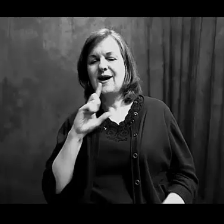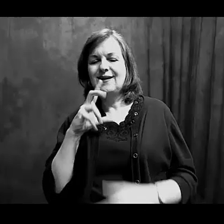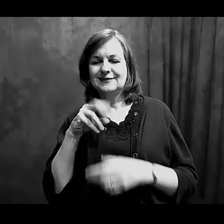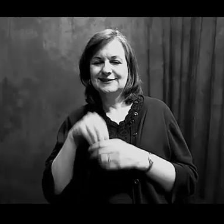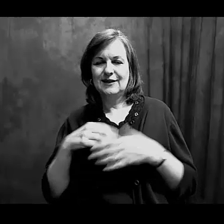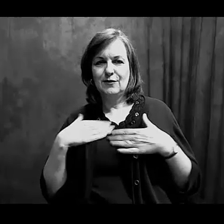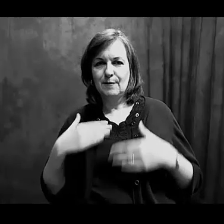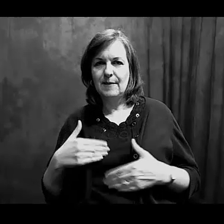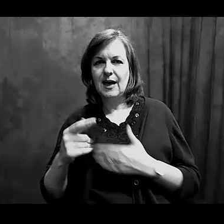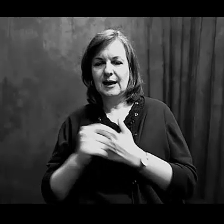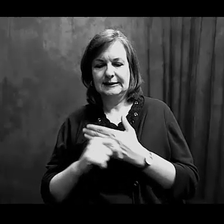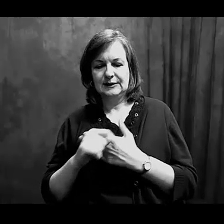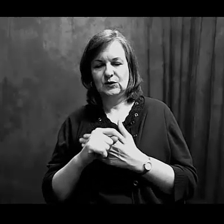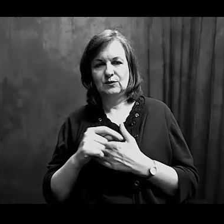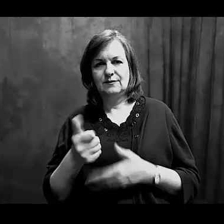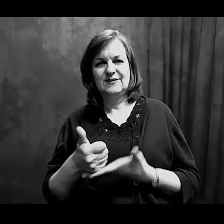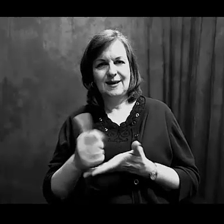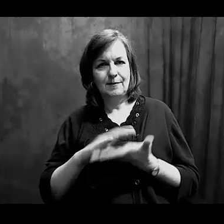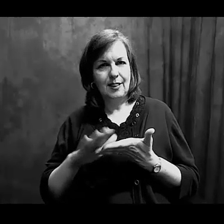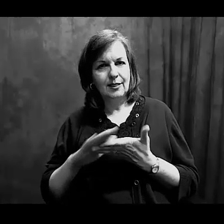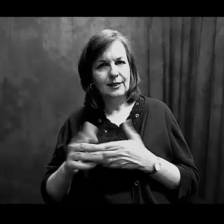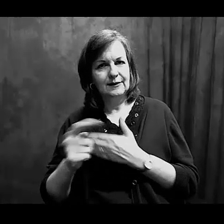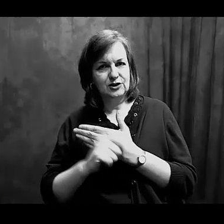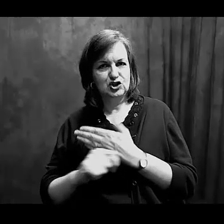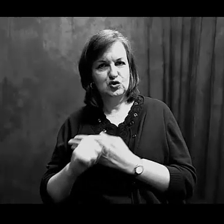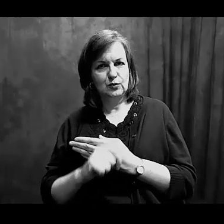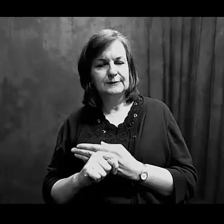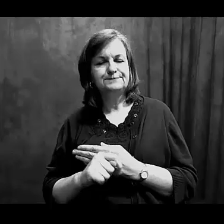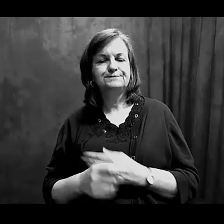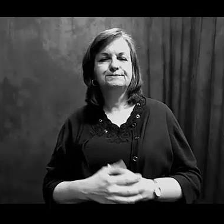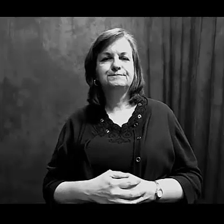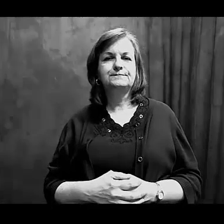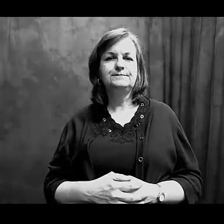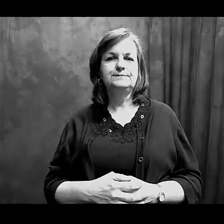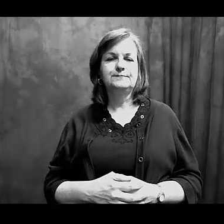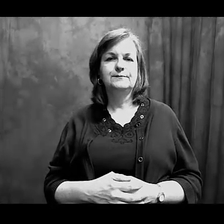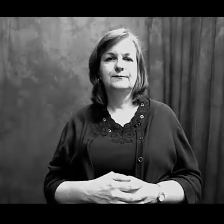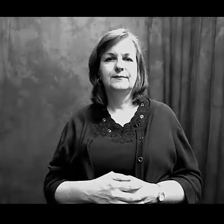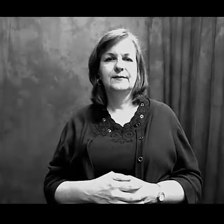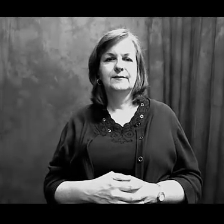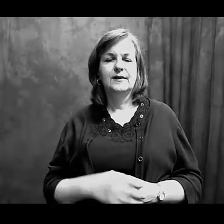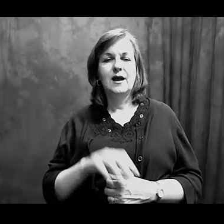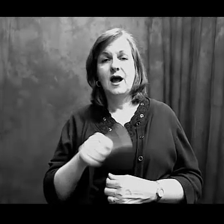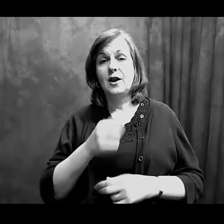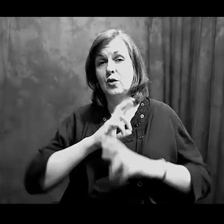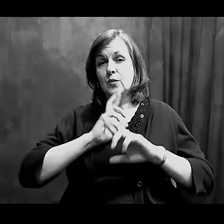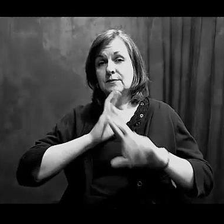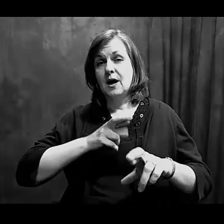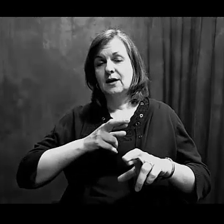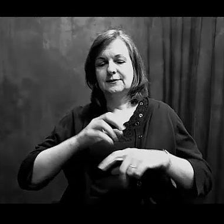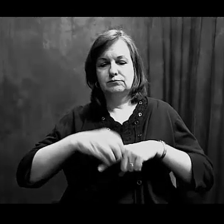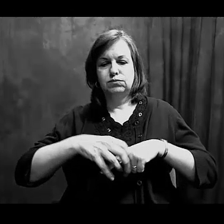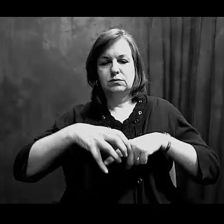tissue so they're gonna help clean up your tissues inflammation as we mentioned